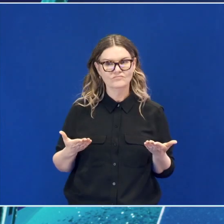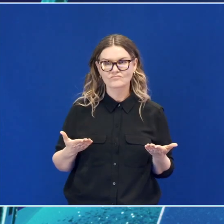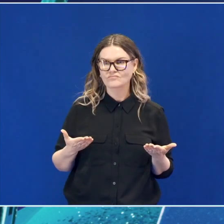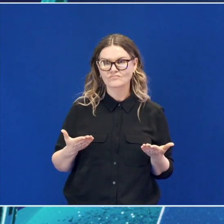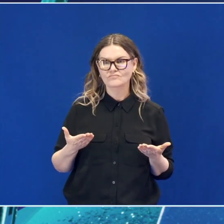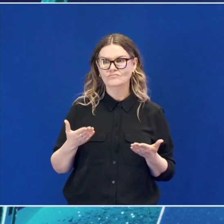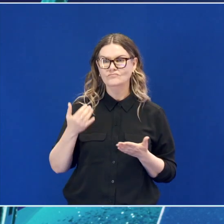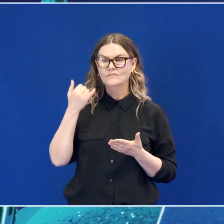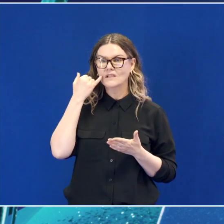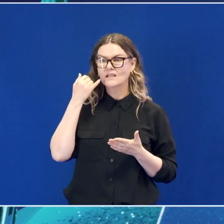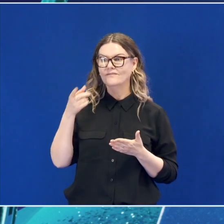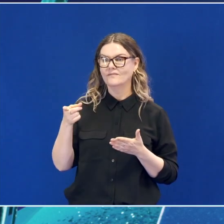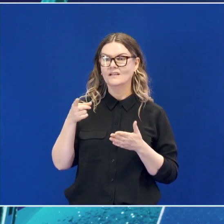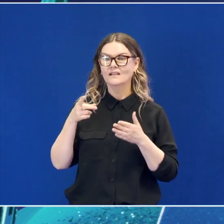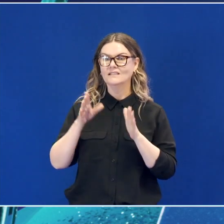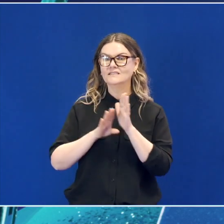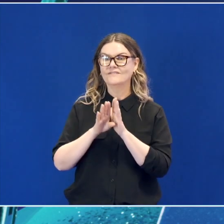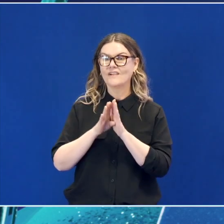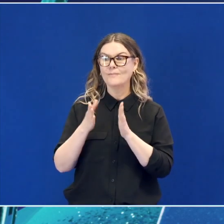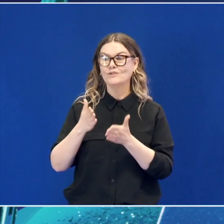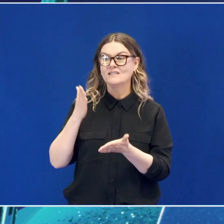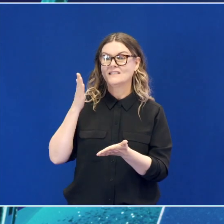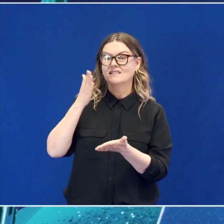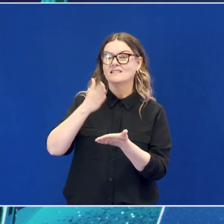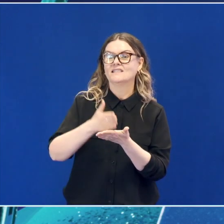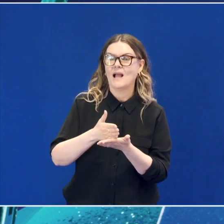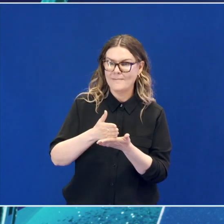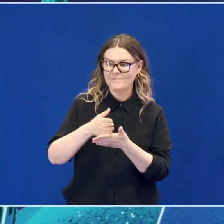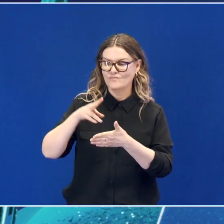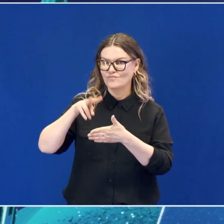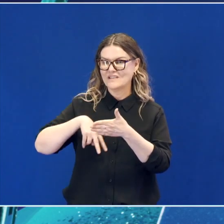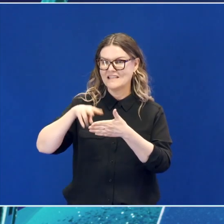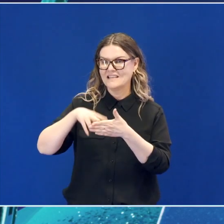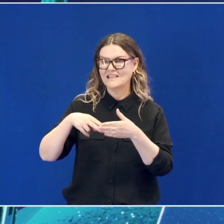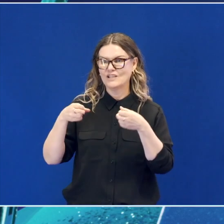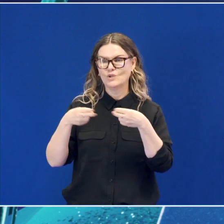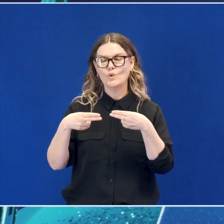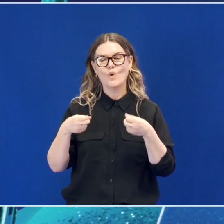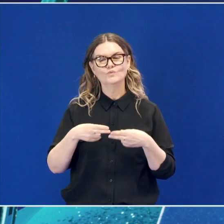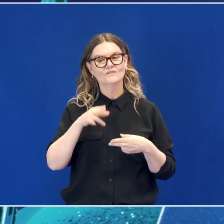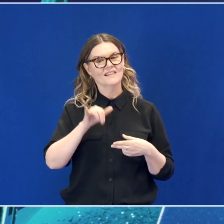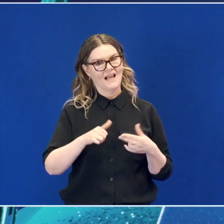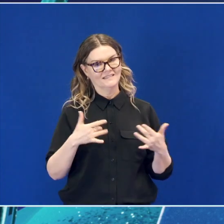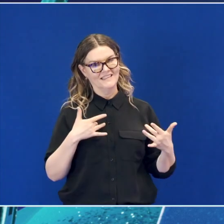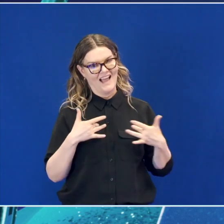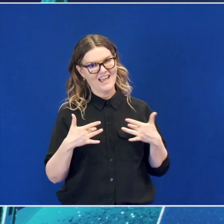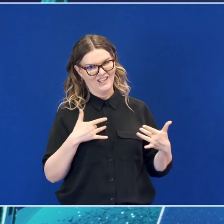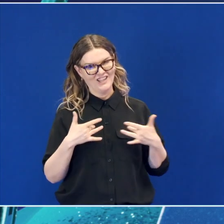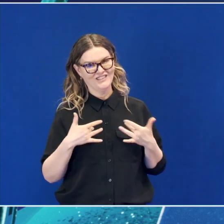I mean, they're not going to read any lines of code, ever. And so I think it's great to talk about kind